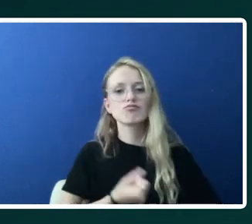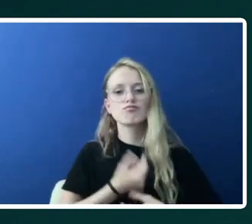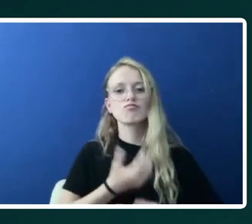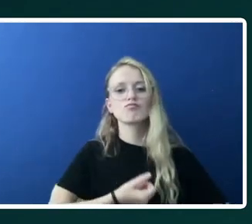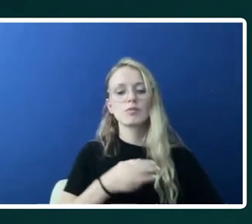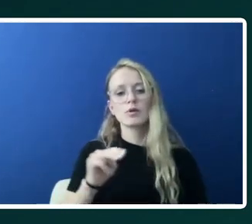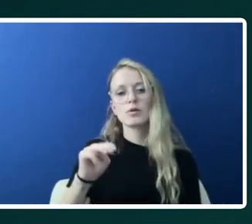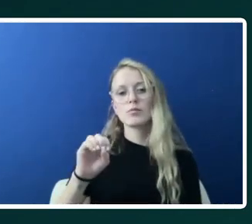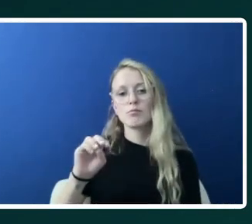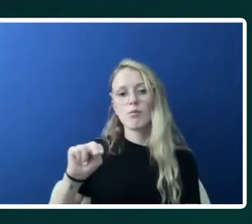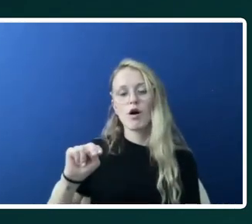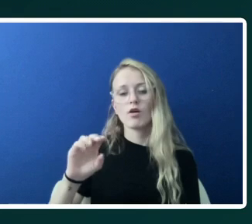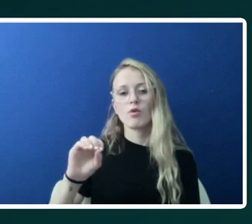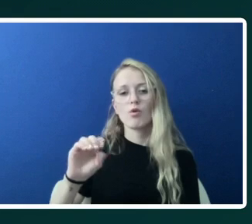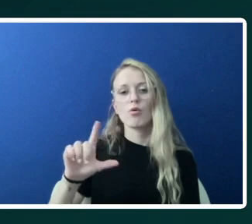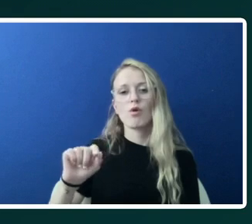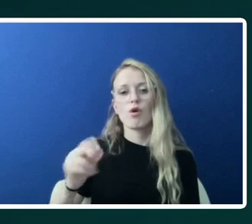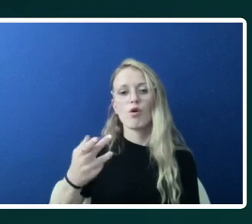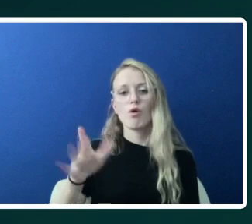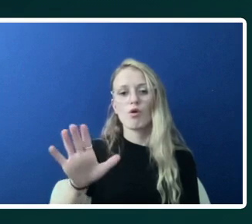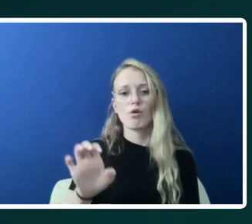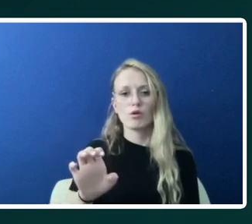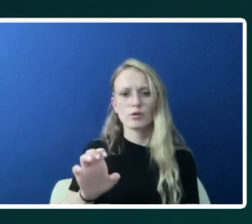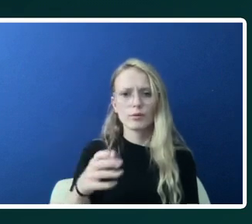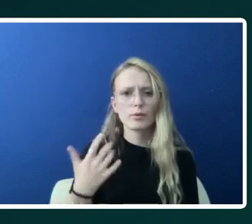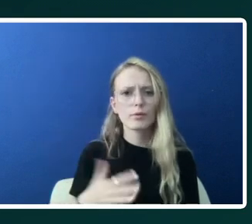and heartfelt as participants wove their own thoughts and experiences